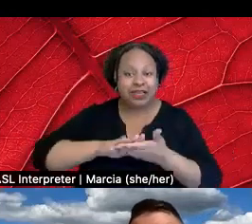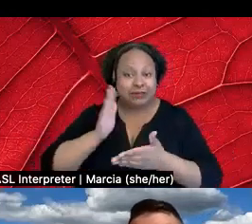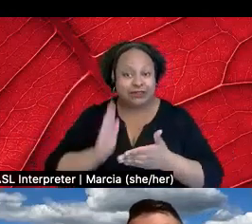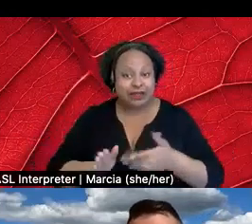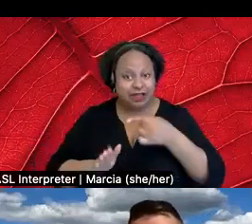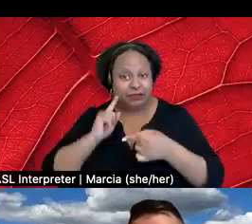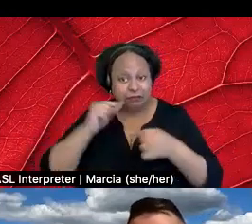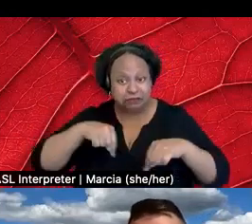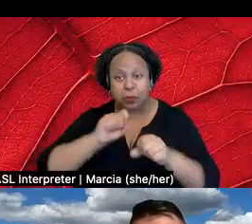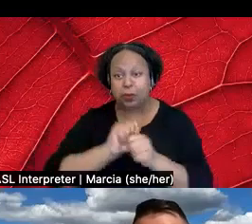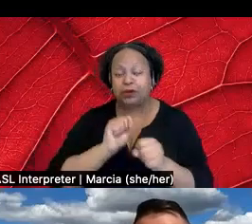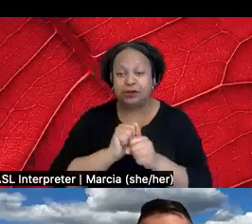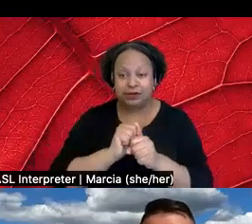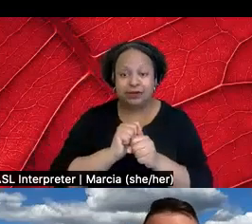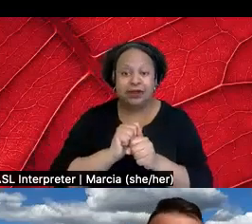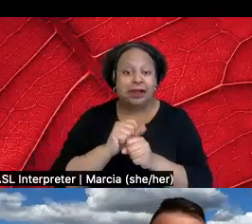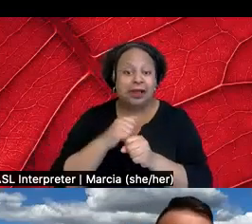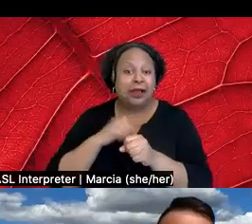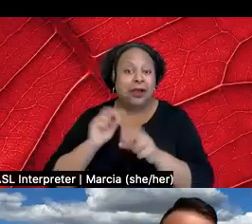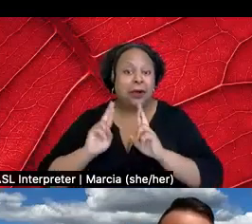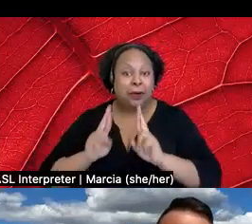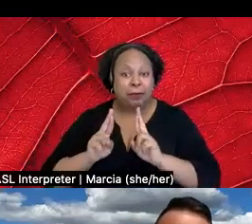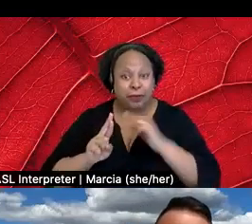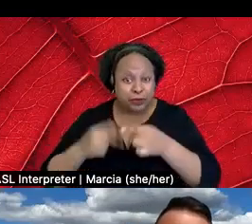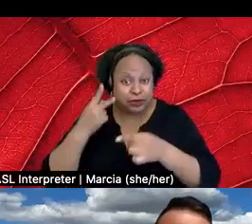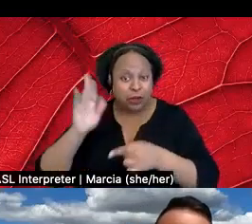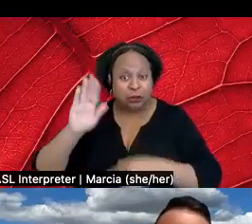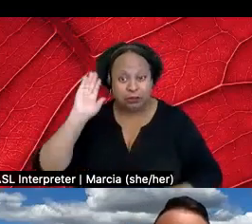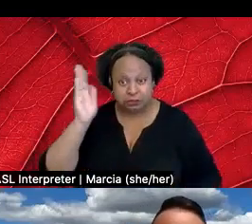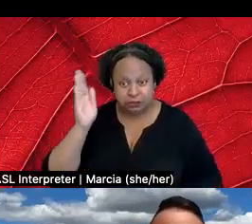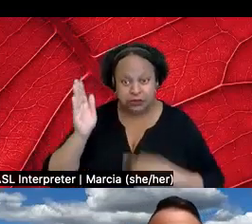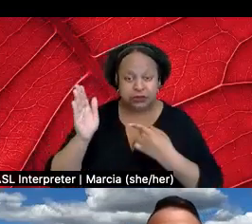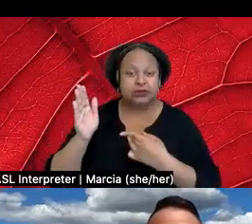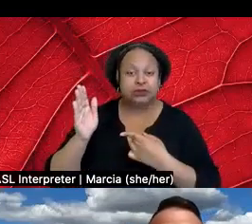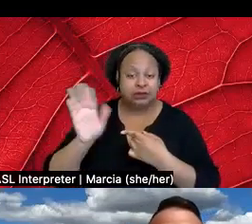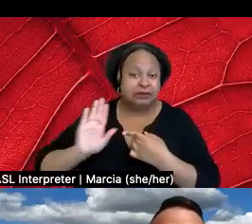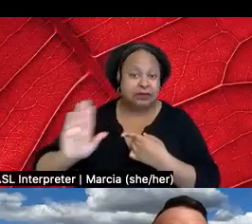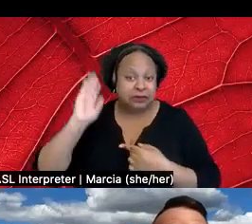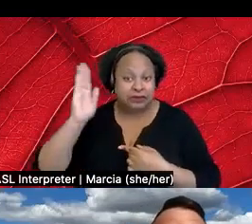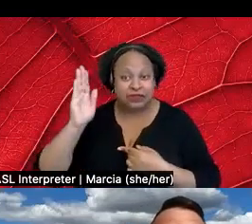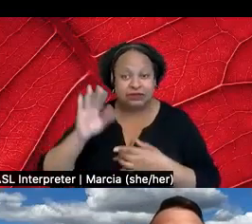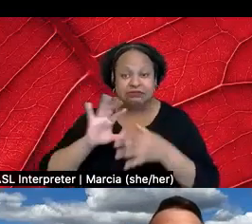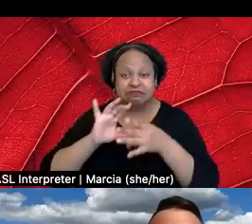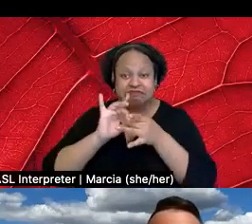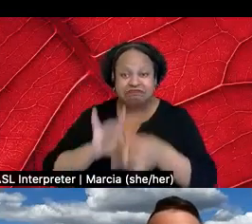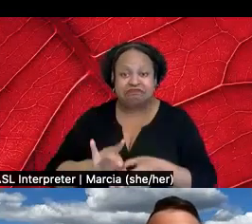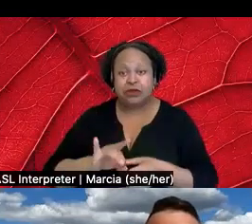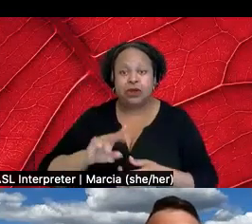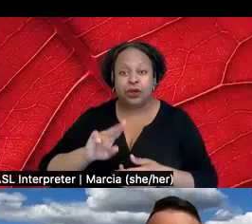and I hope you saw in her presentation or their presentation around UDL just what a force of